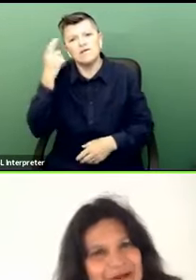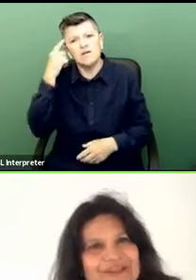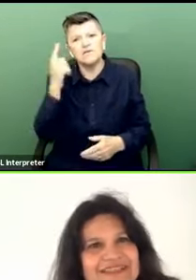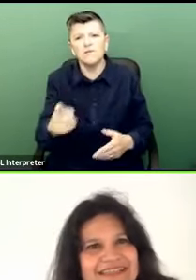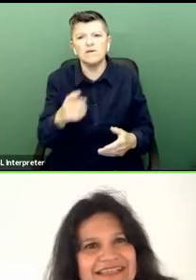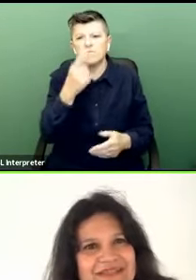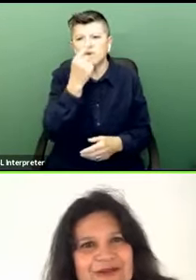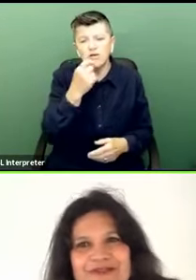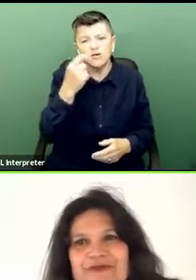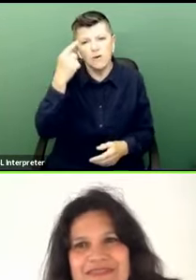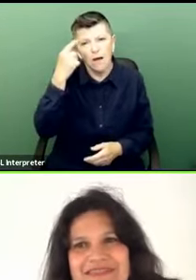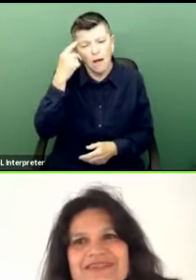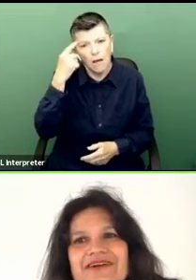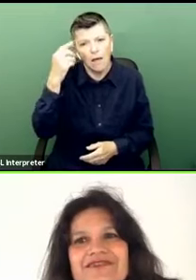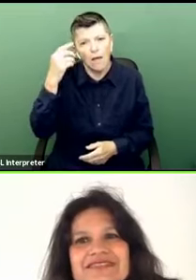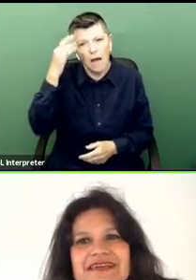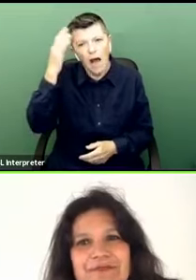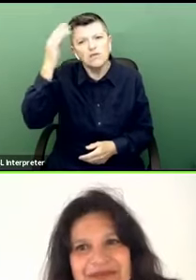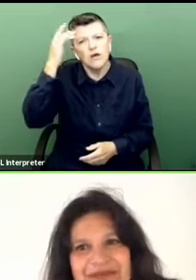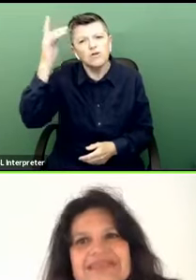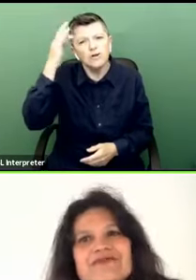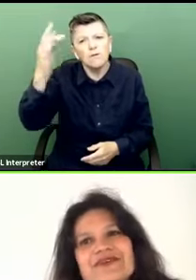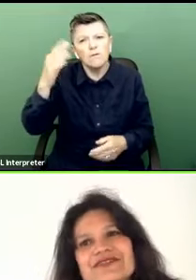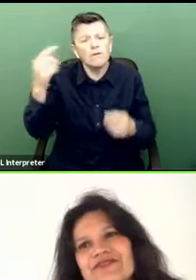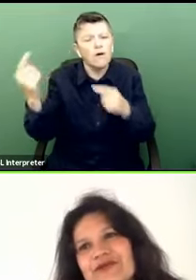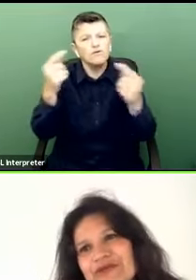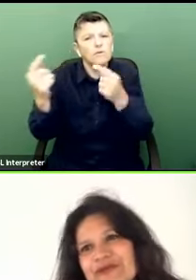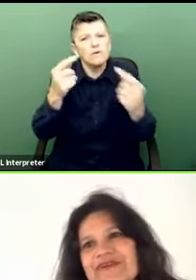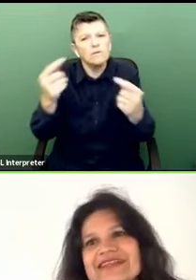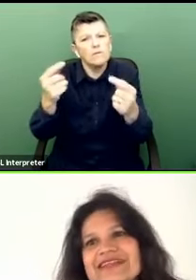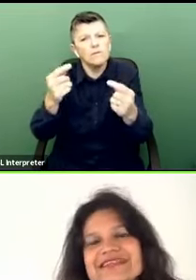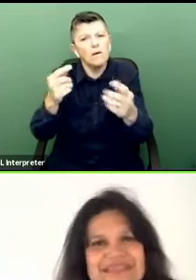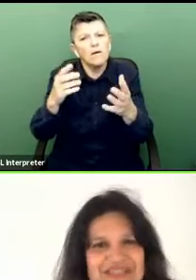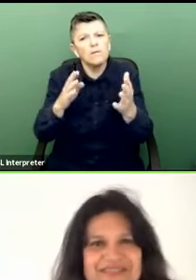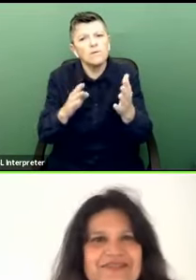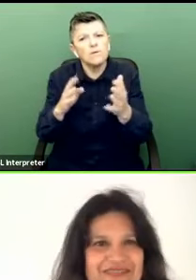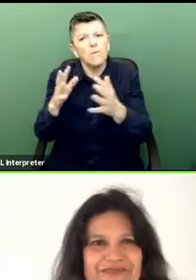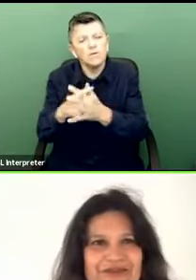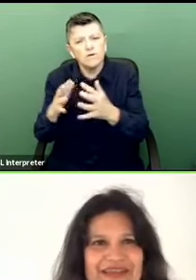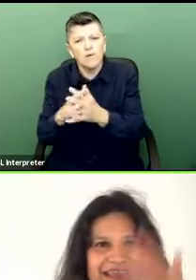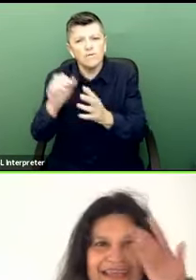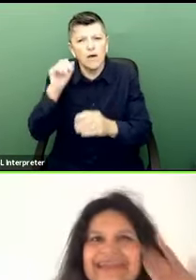phone too friend saying I was chairing this lecture I'm so excited and she